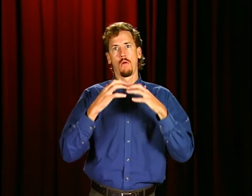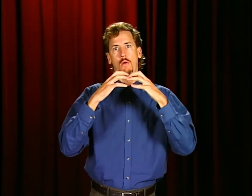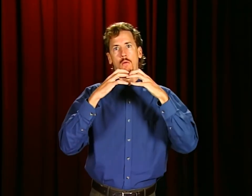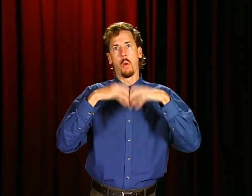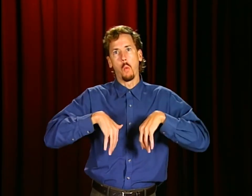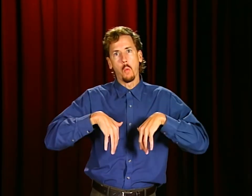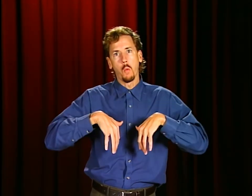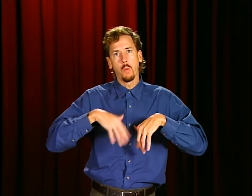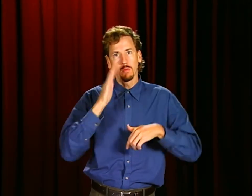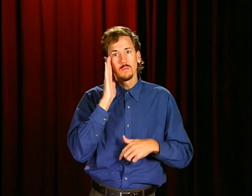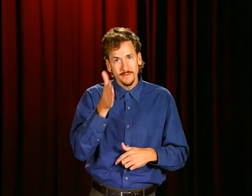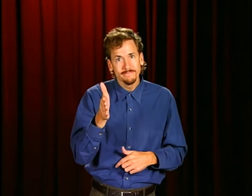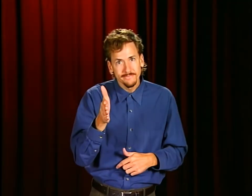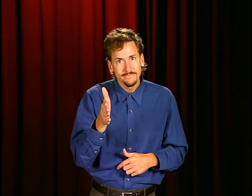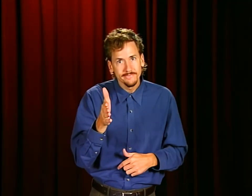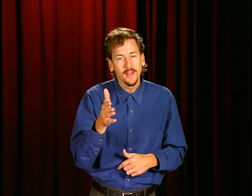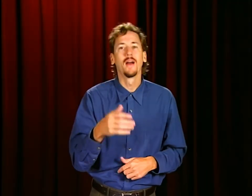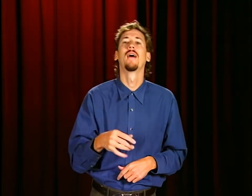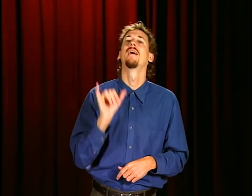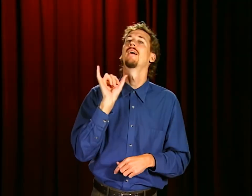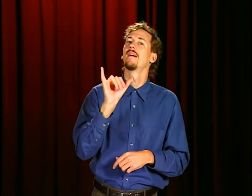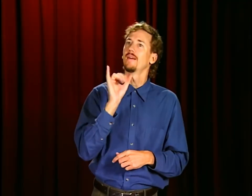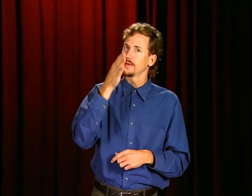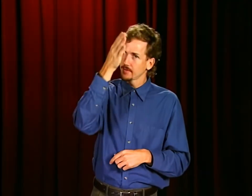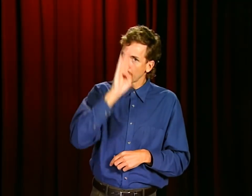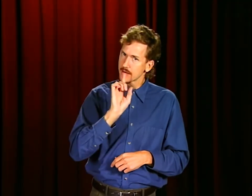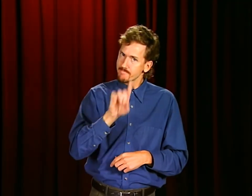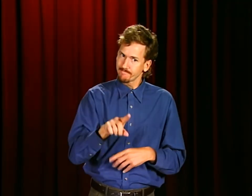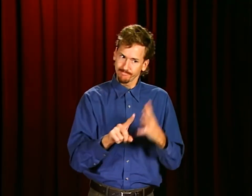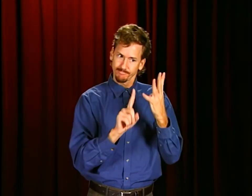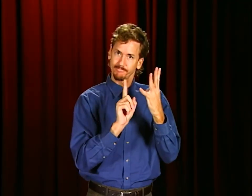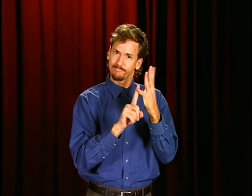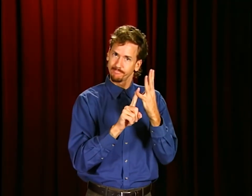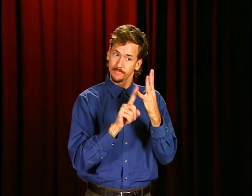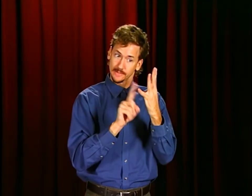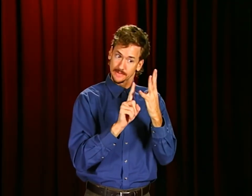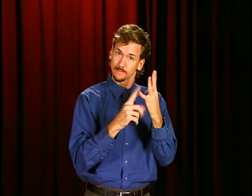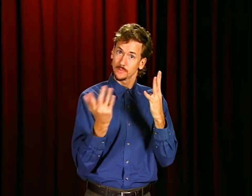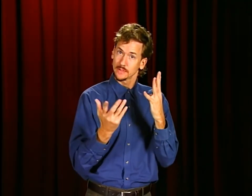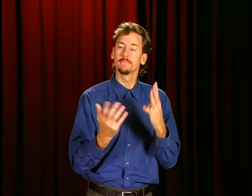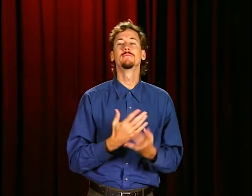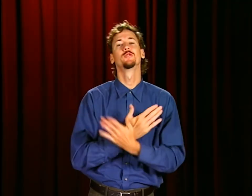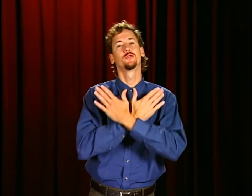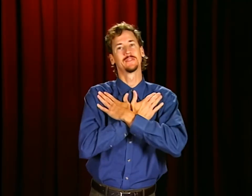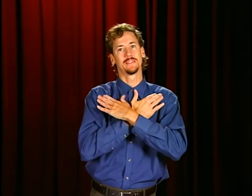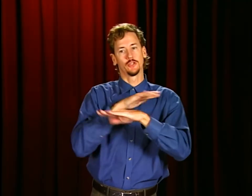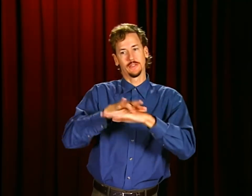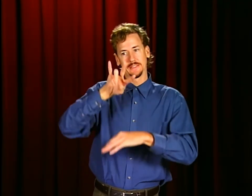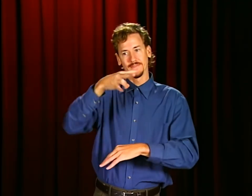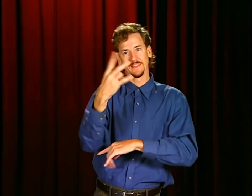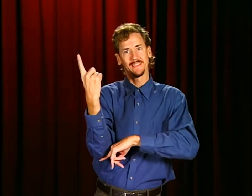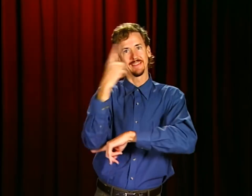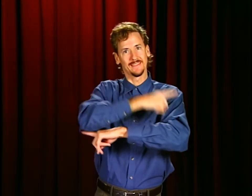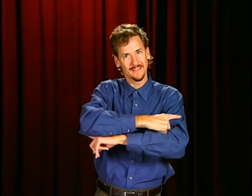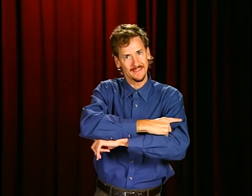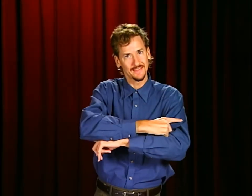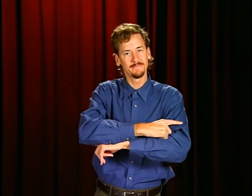IS GOING TO BE SO EXPENSIVE. WHAT WILL WE DO? OH, OH, OHHHH. HEY, EVERYBODY, HEY!